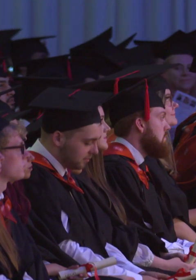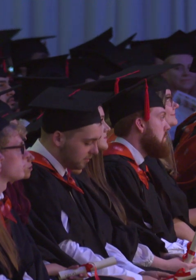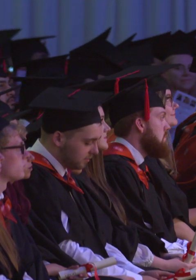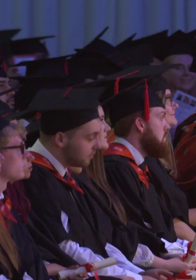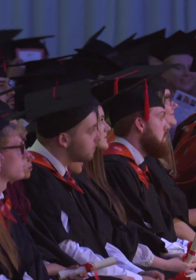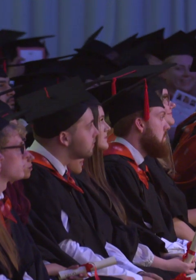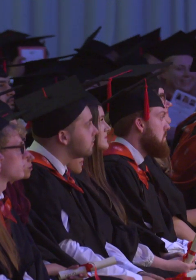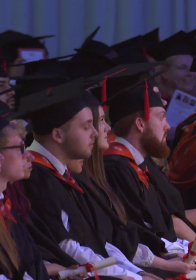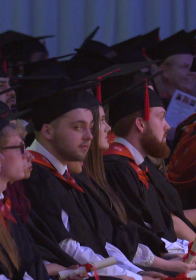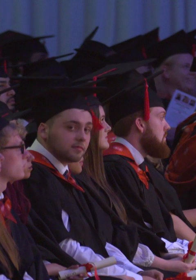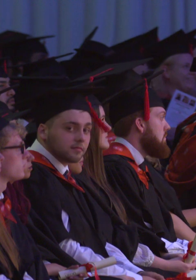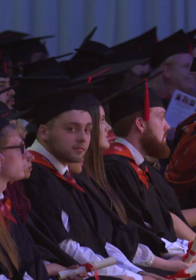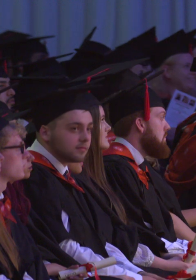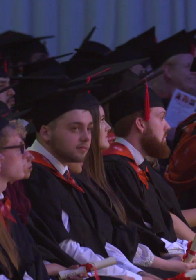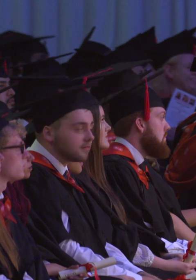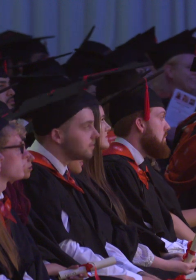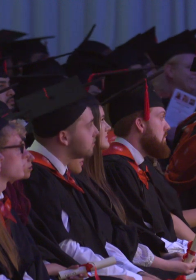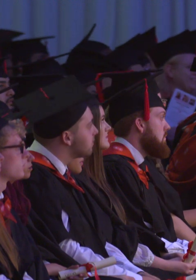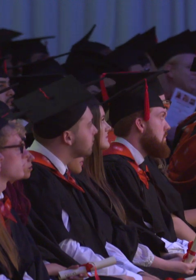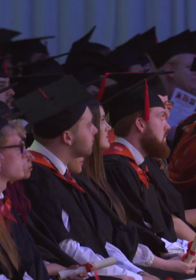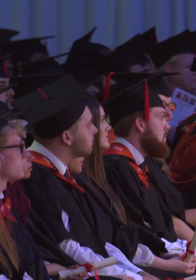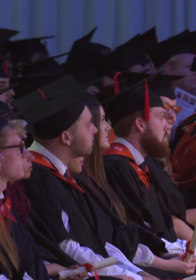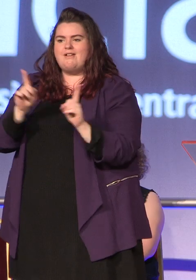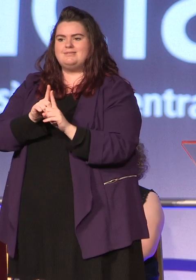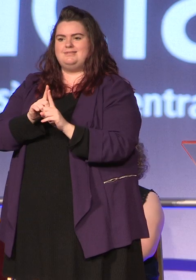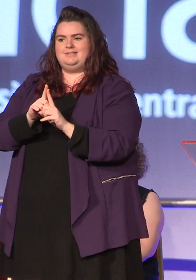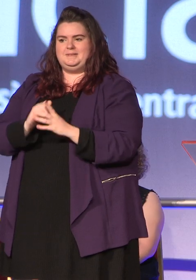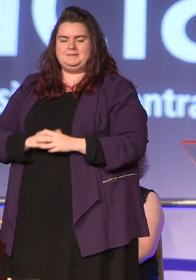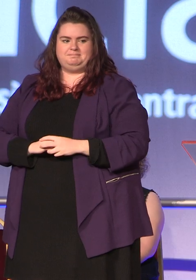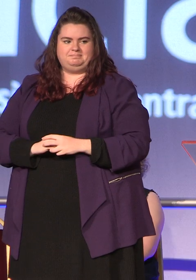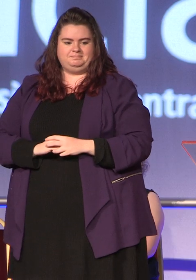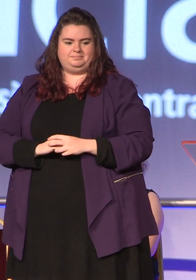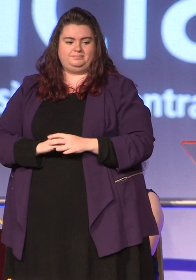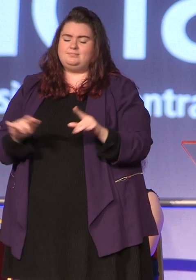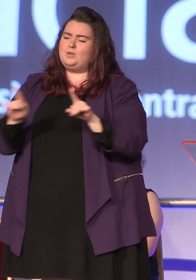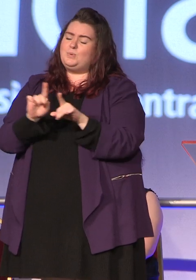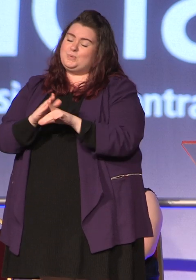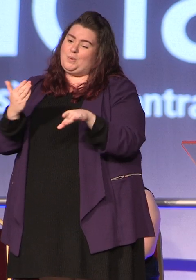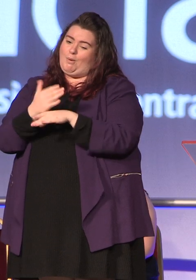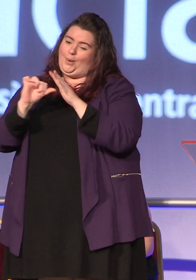positive change to yourself and the University. you also worked hard, like